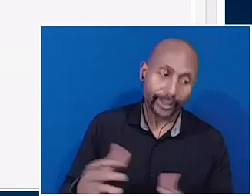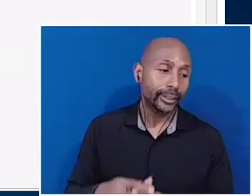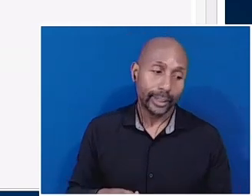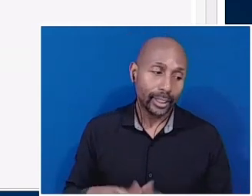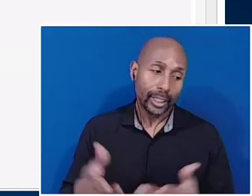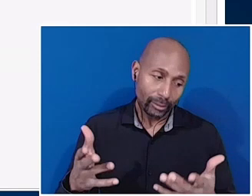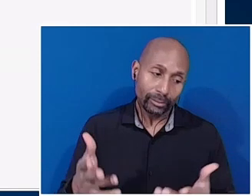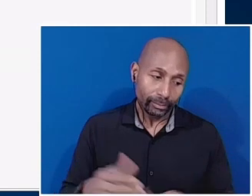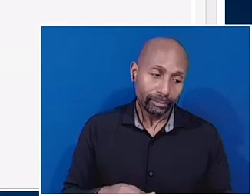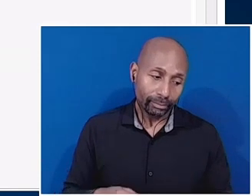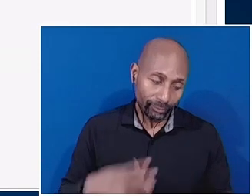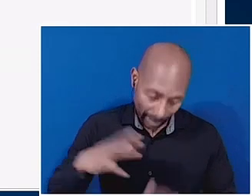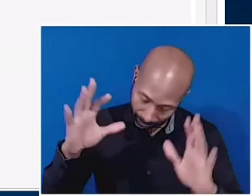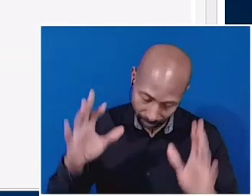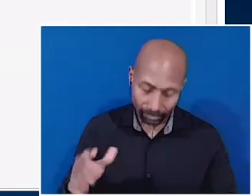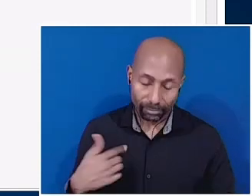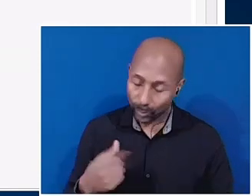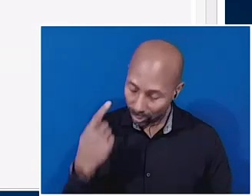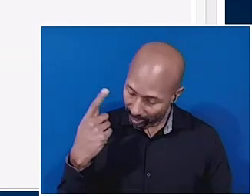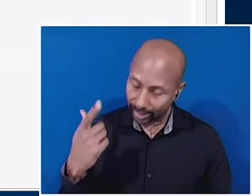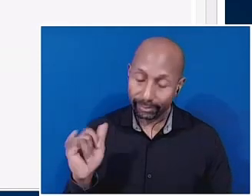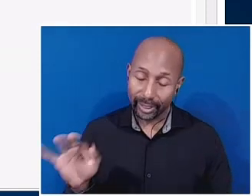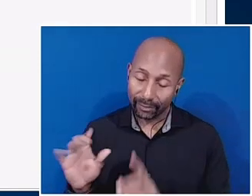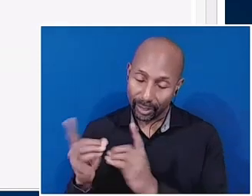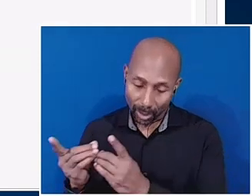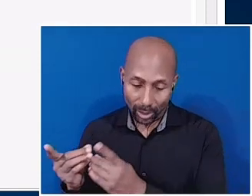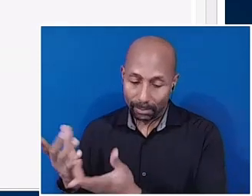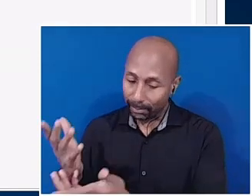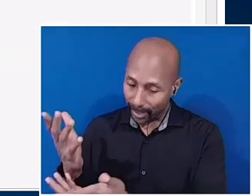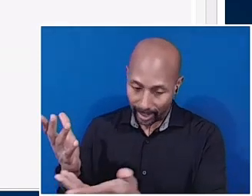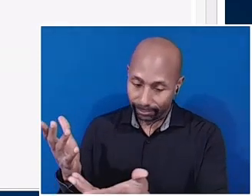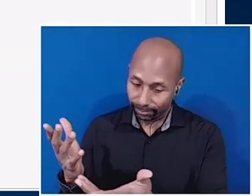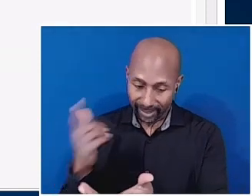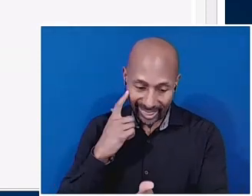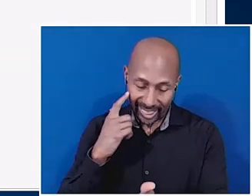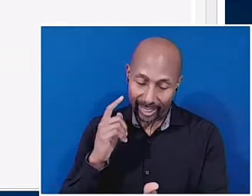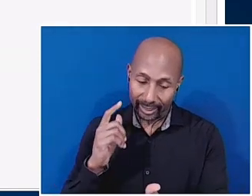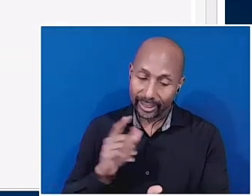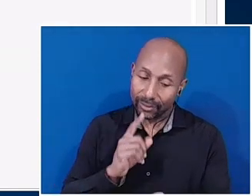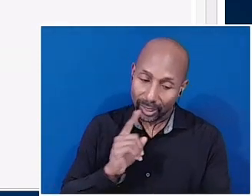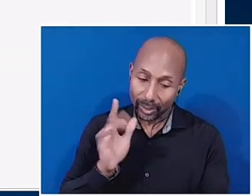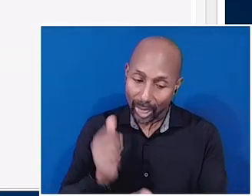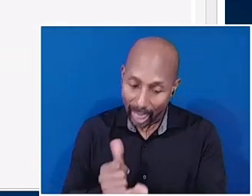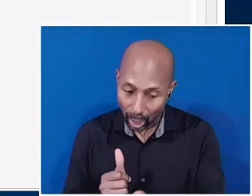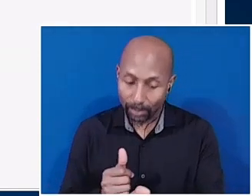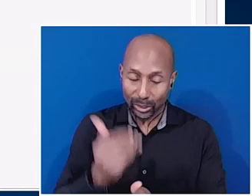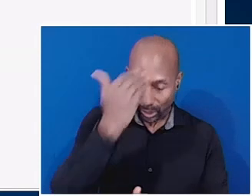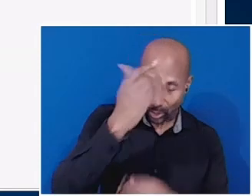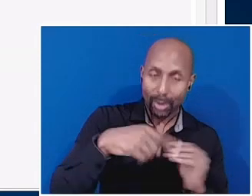be it. We understand if the Department thinks it would be really helpful to know about that but it seems to be too broad.